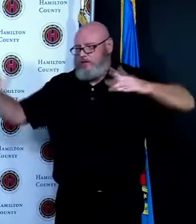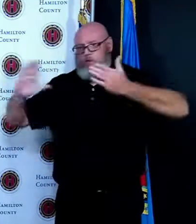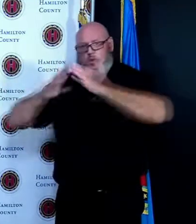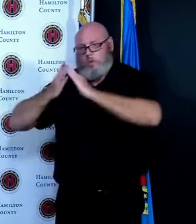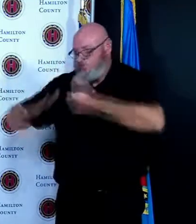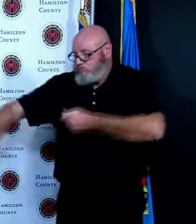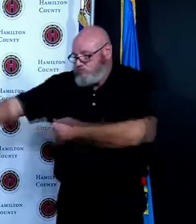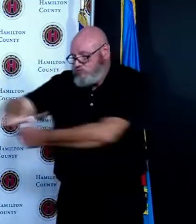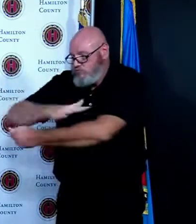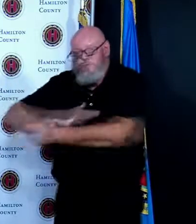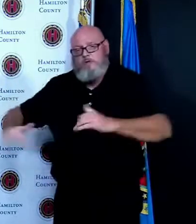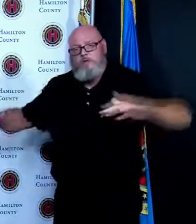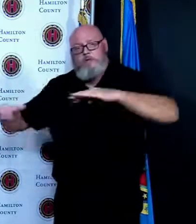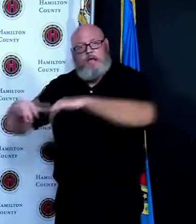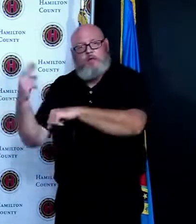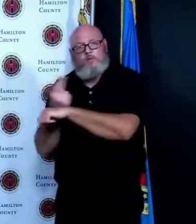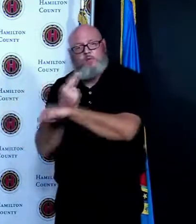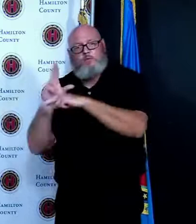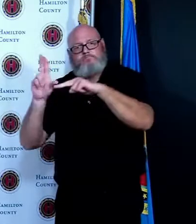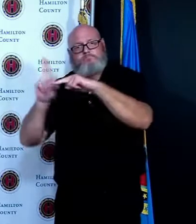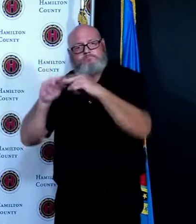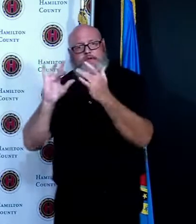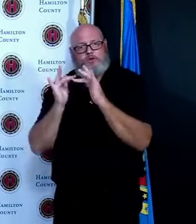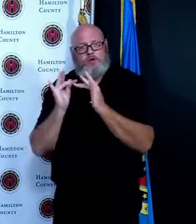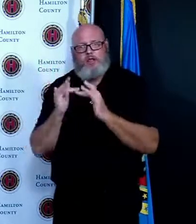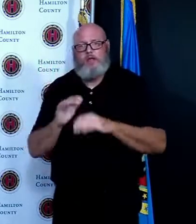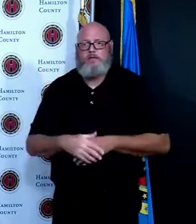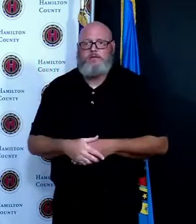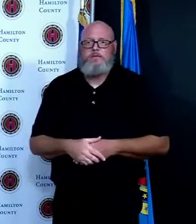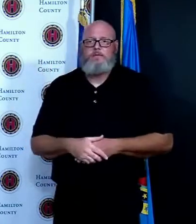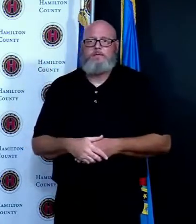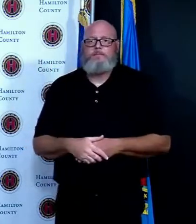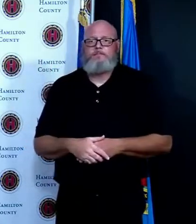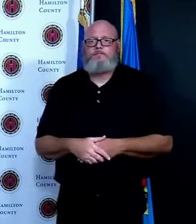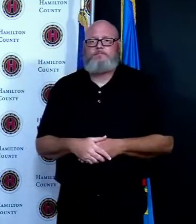services accessing workforce development opportunities so we will have a grant